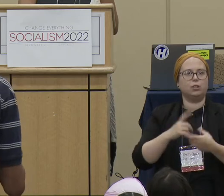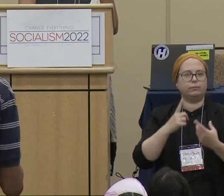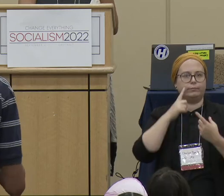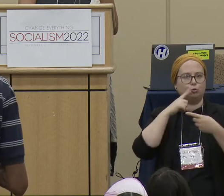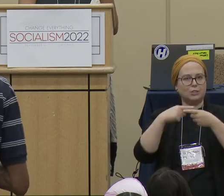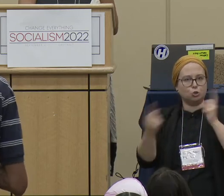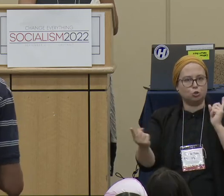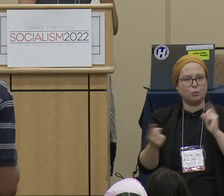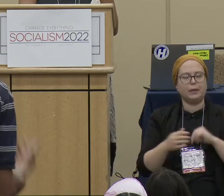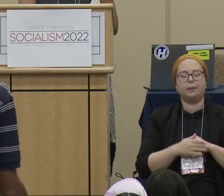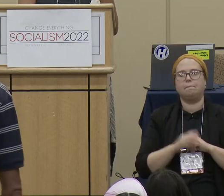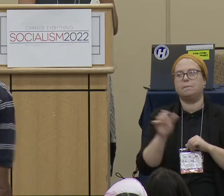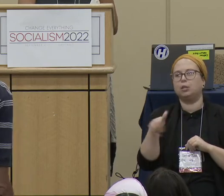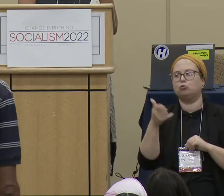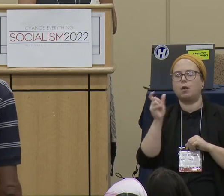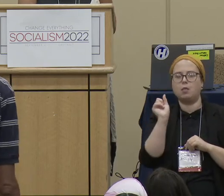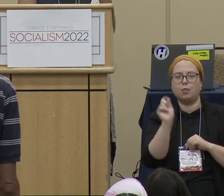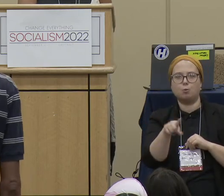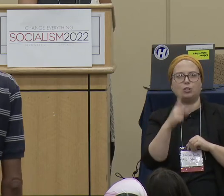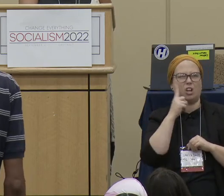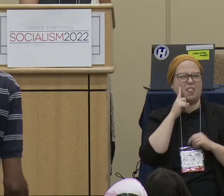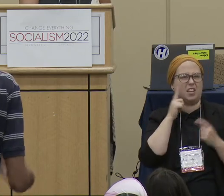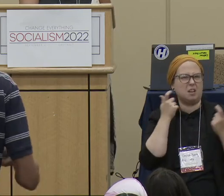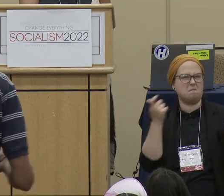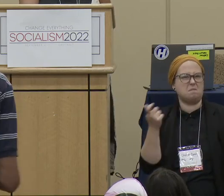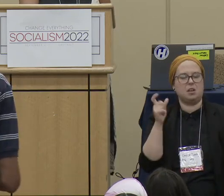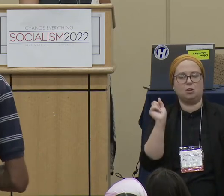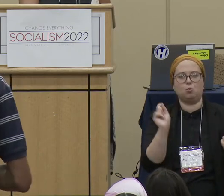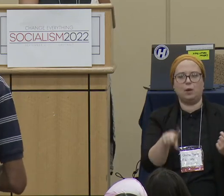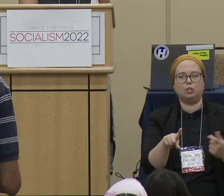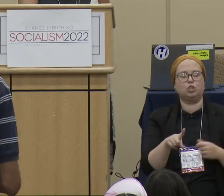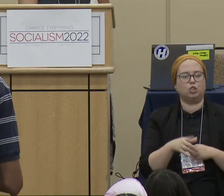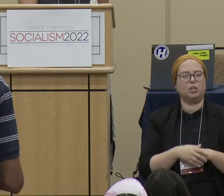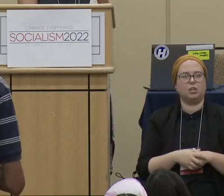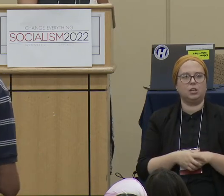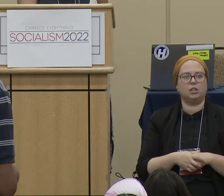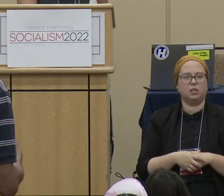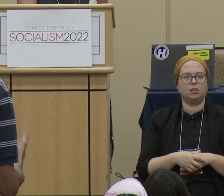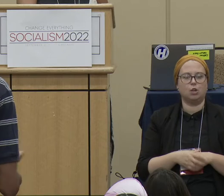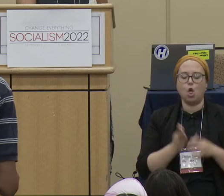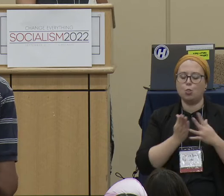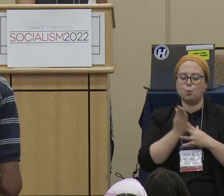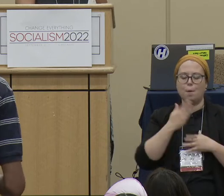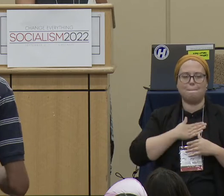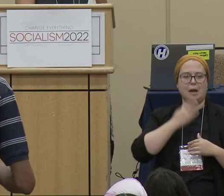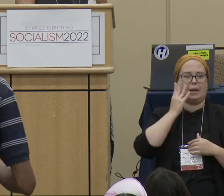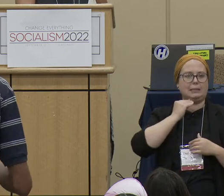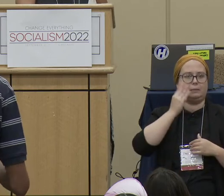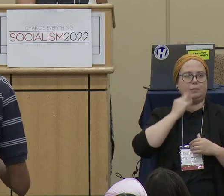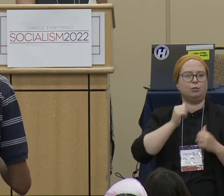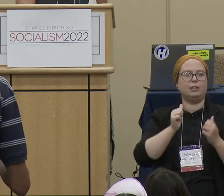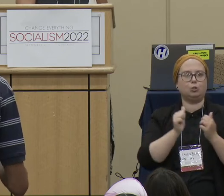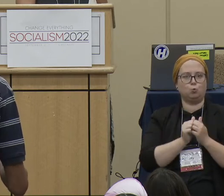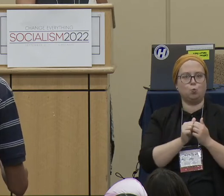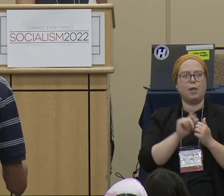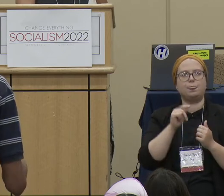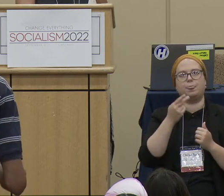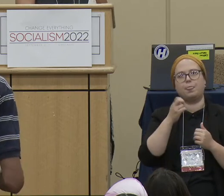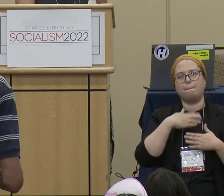inclusive to disagree . And then just the other question, which I think is kind of big. I ended up, through my experience